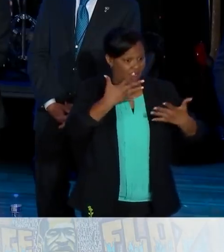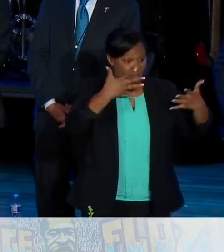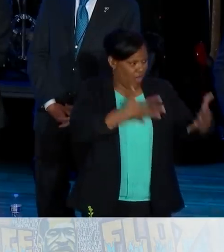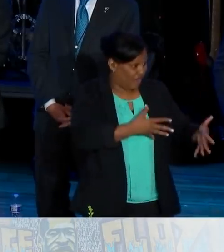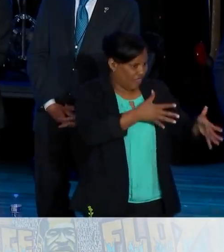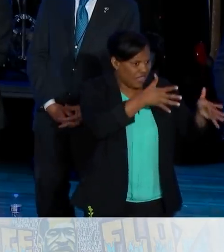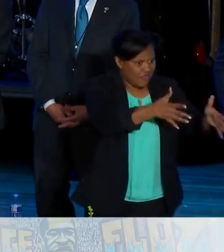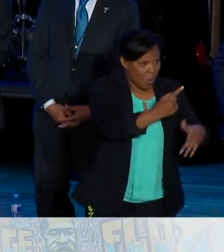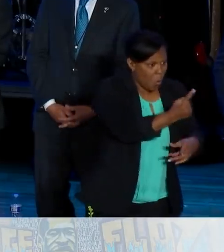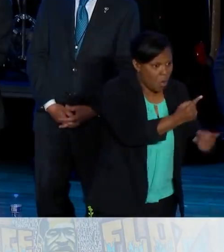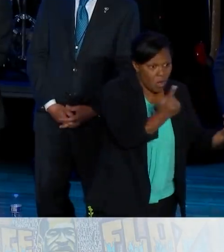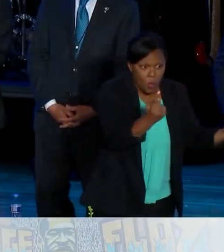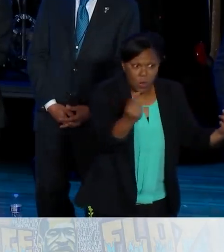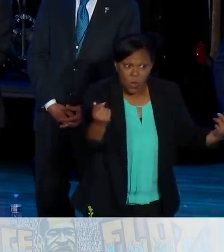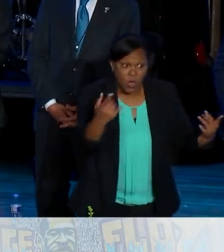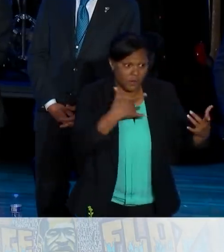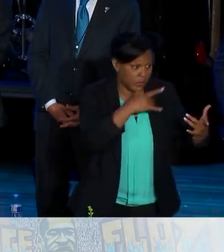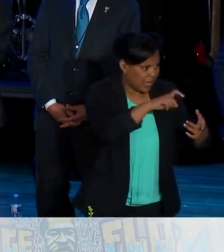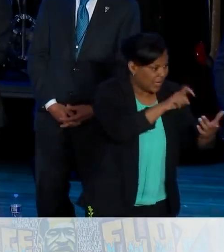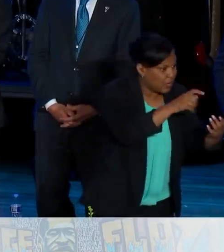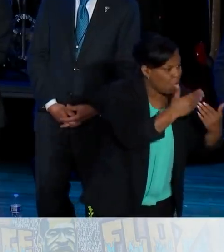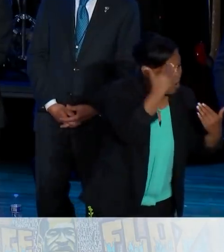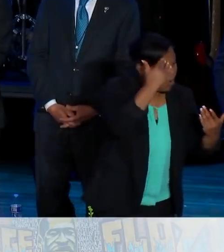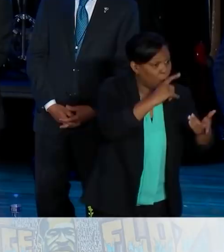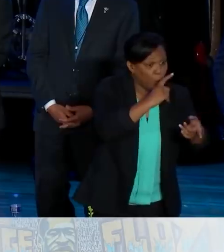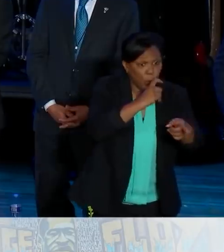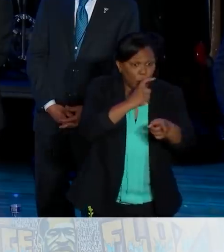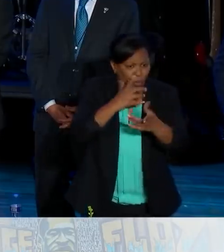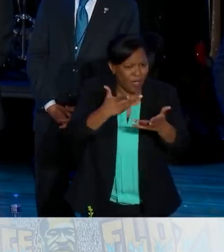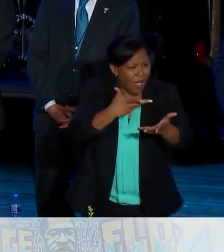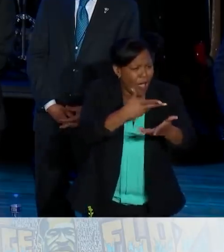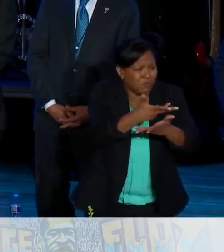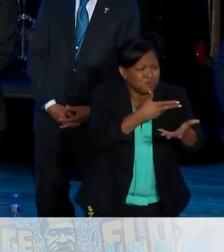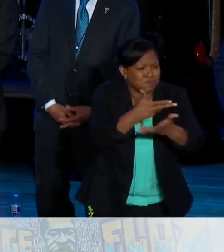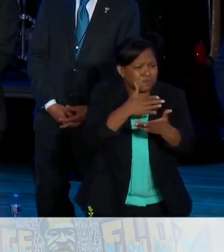NOBODY FELT LEFT OUT AND HE WOULD ENTER INTO A ROOM. EVERYBODY WOULD FEEL LIKE THEY